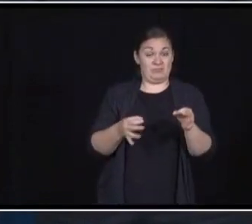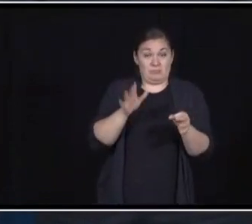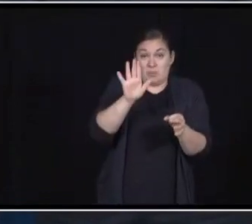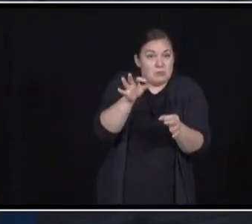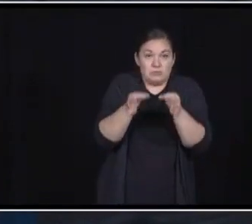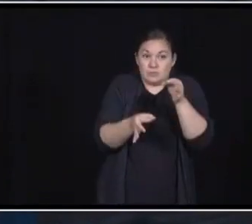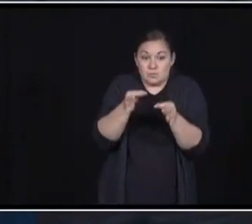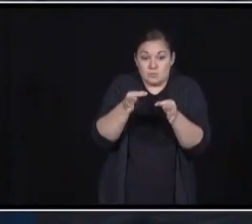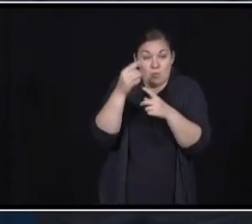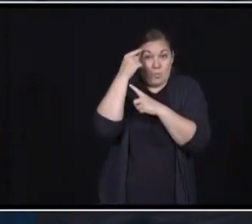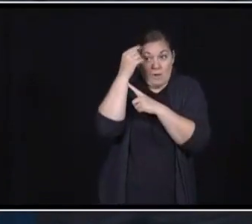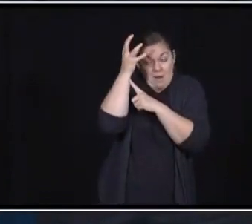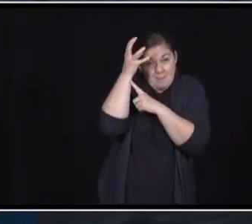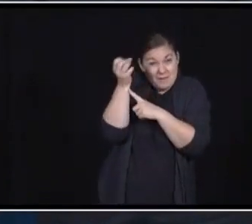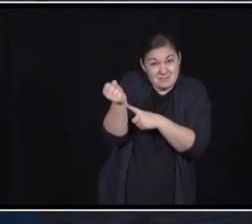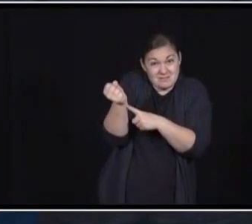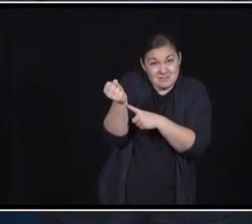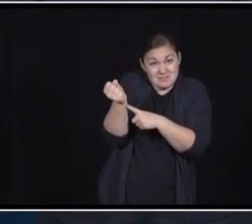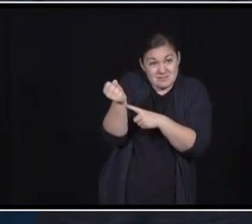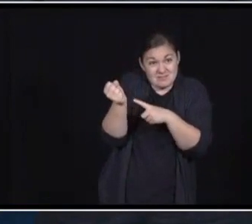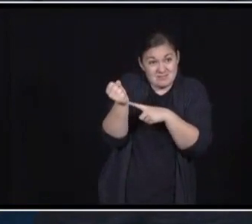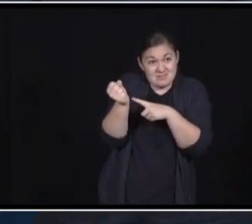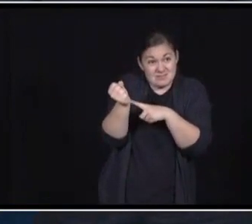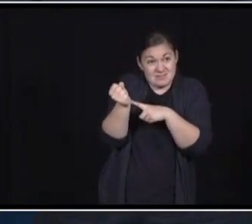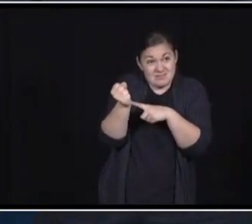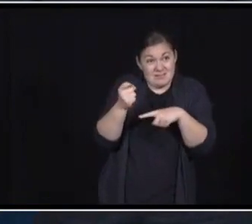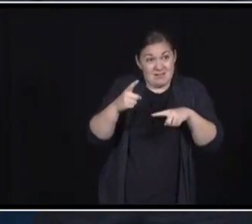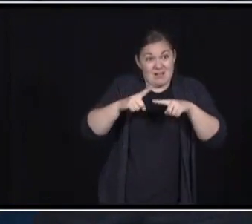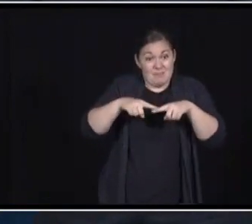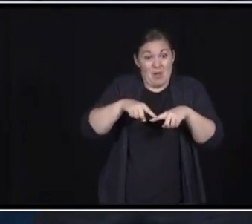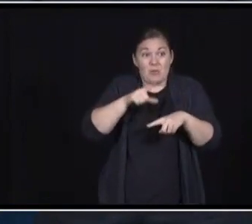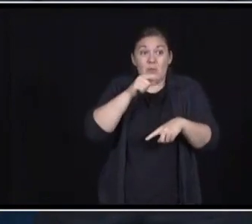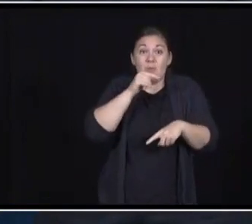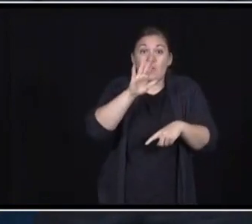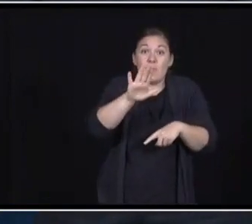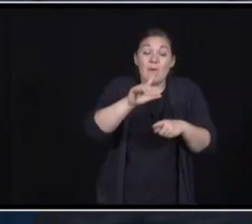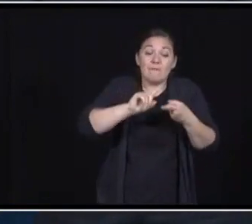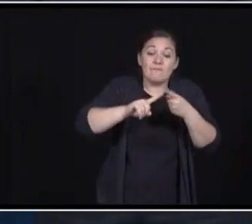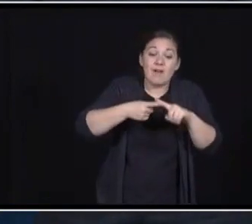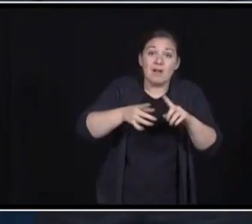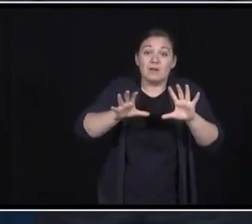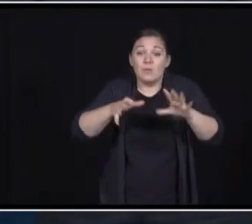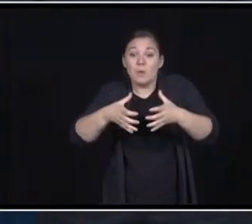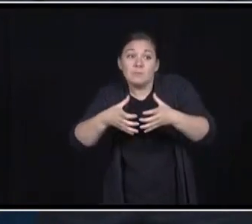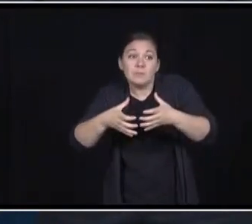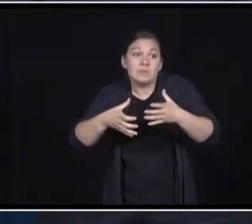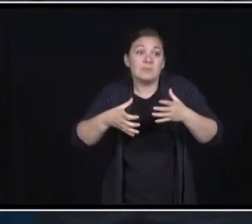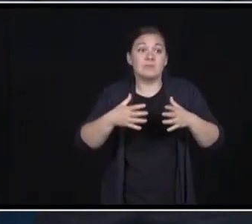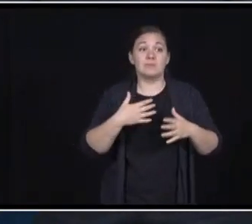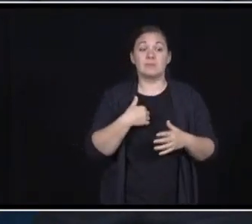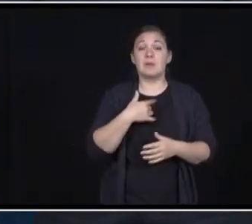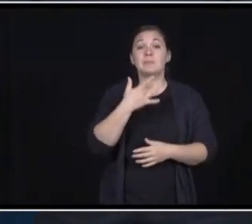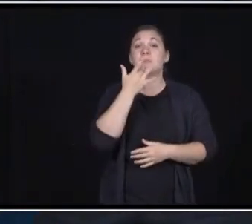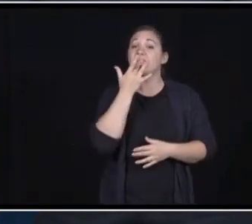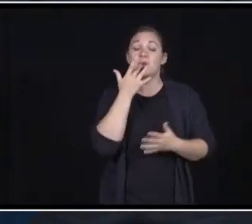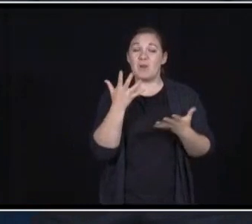Should I go see my 80-year-old mother for things giving? It is about... You have to use your judgement.